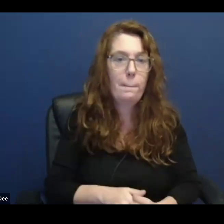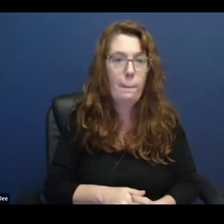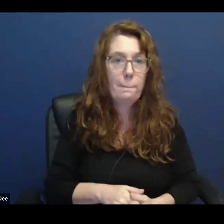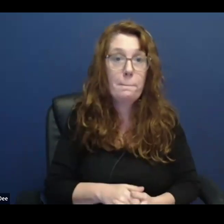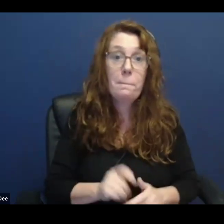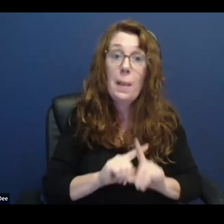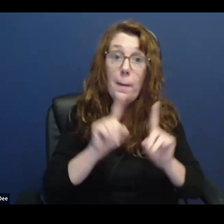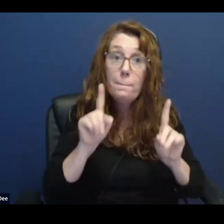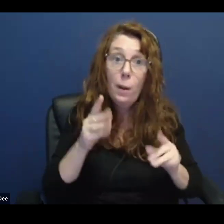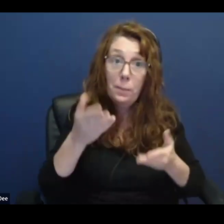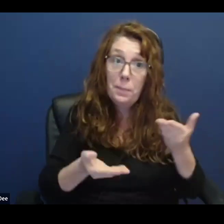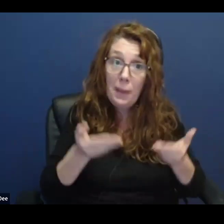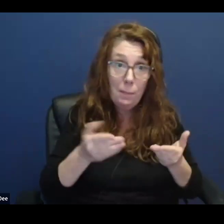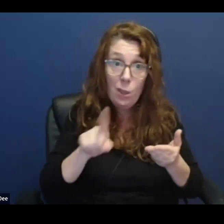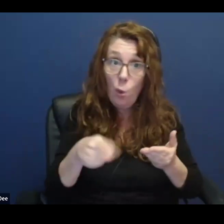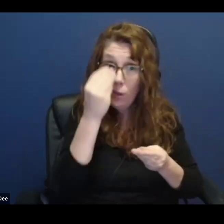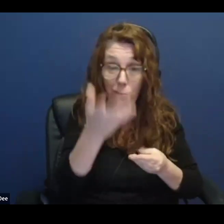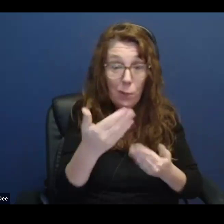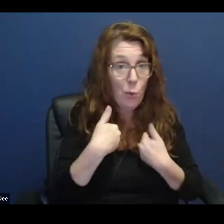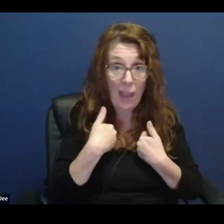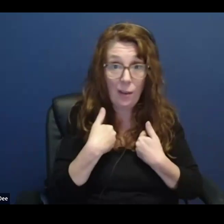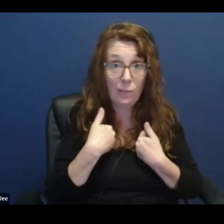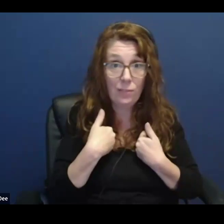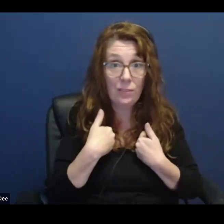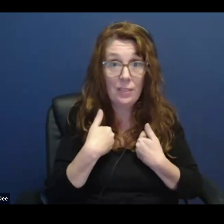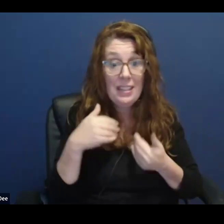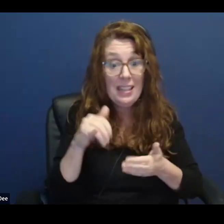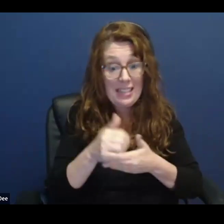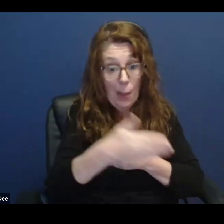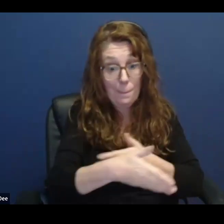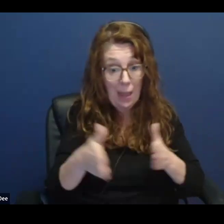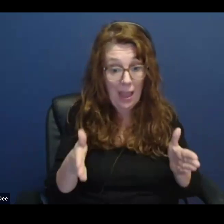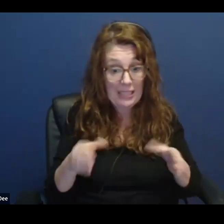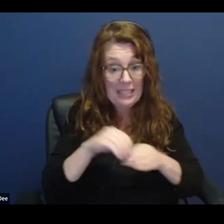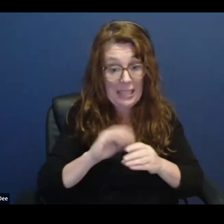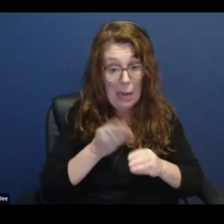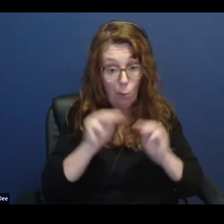But it may be that the only information you have is that this box is in our museum. And